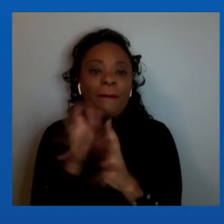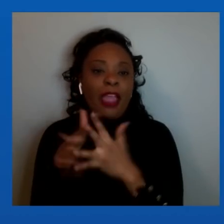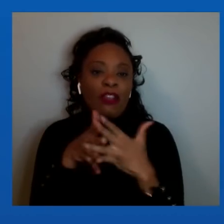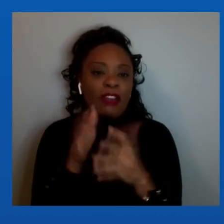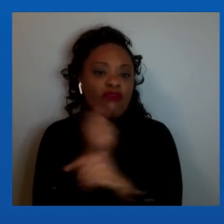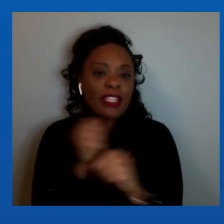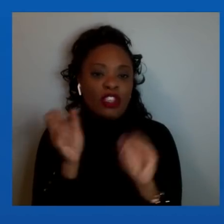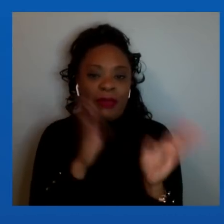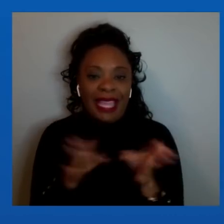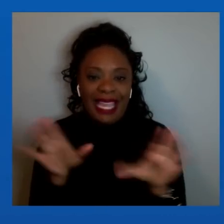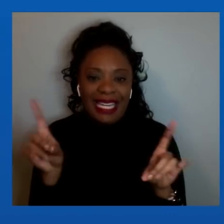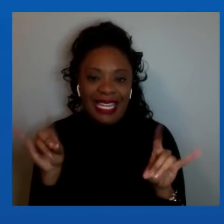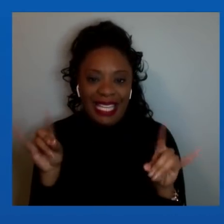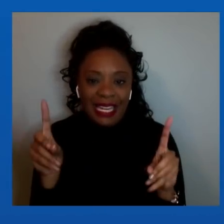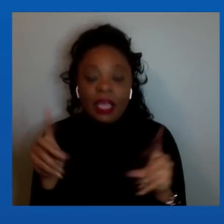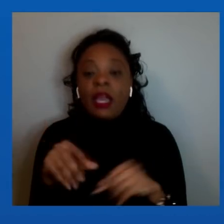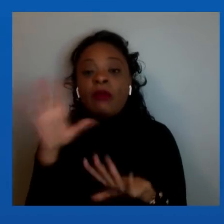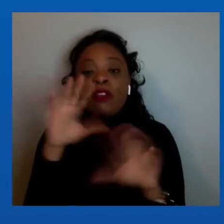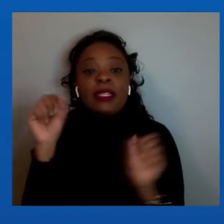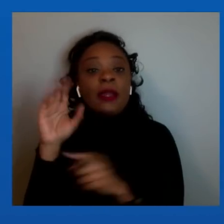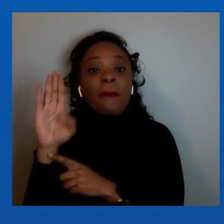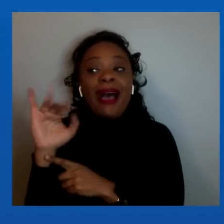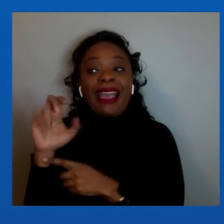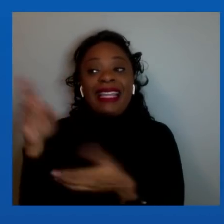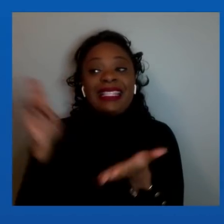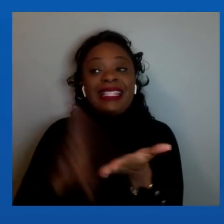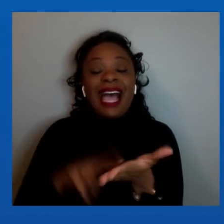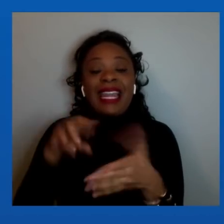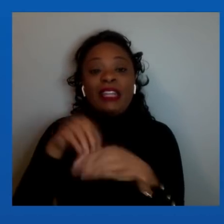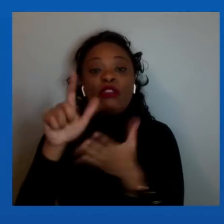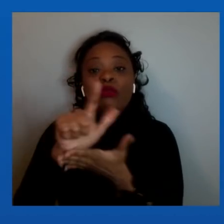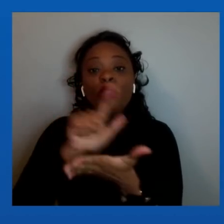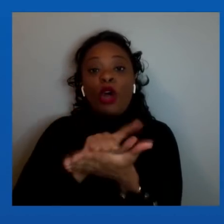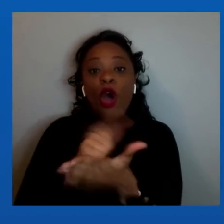President Biden signed it into law a year ago on Friday.